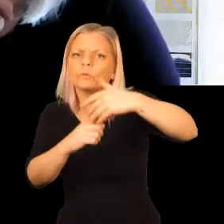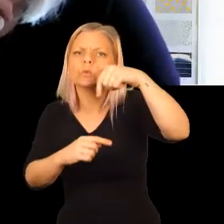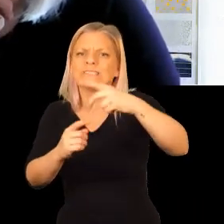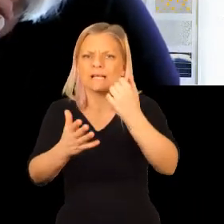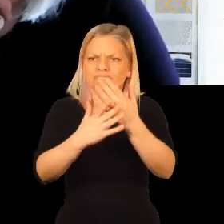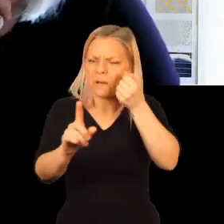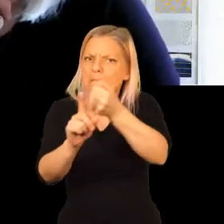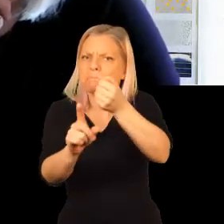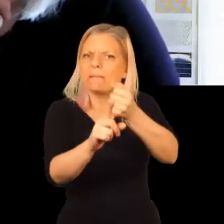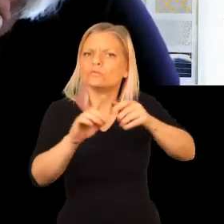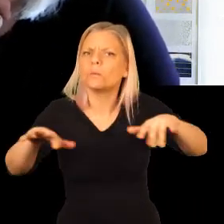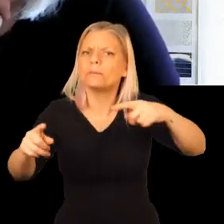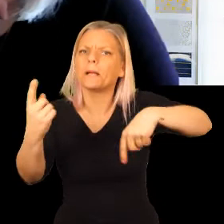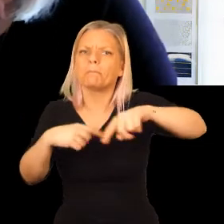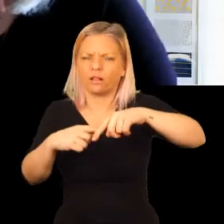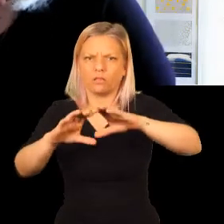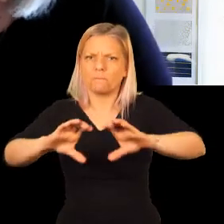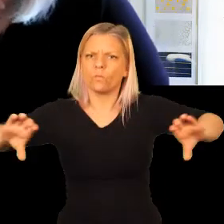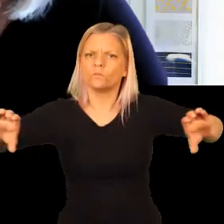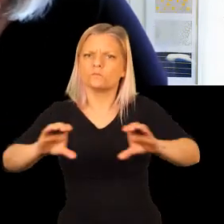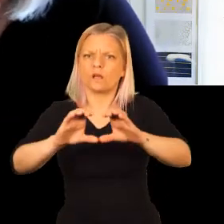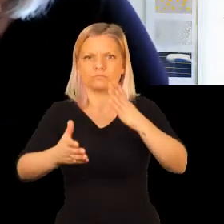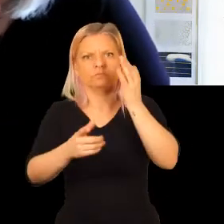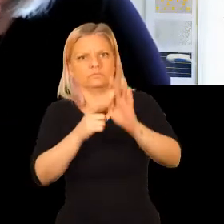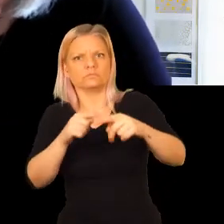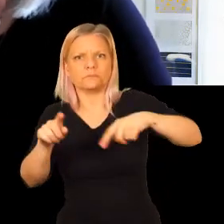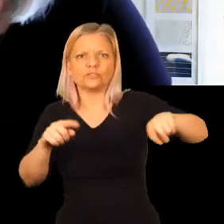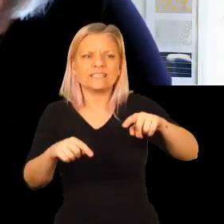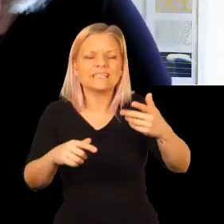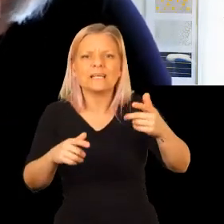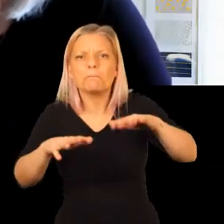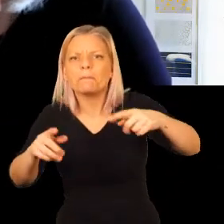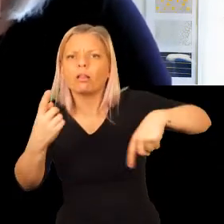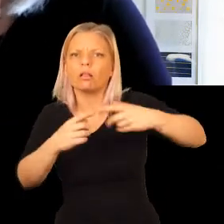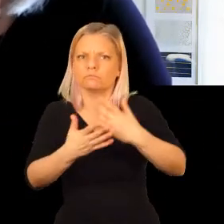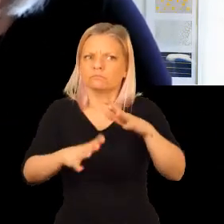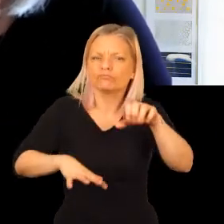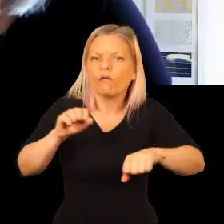as a community about the impact this was having on people here and the borders in particular but also